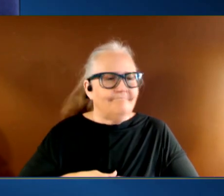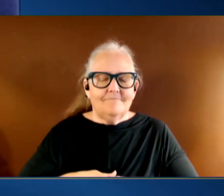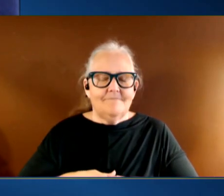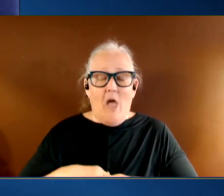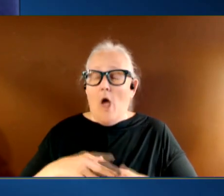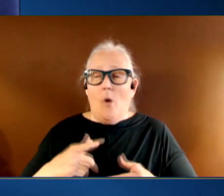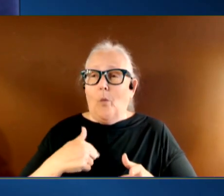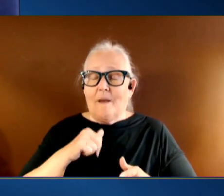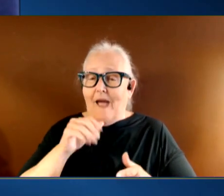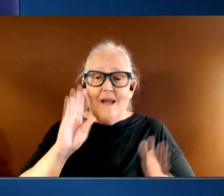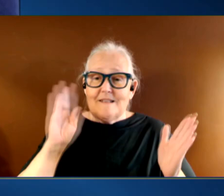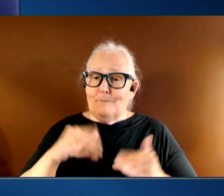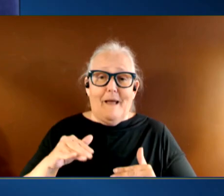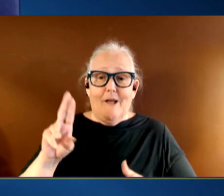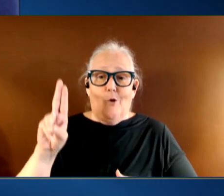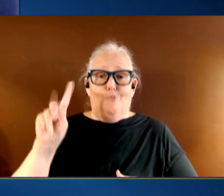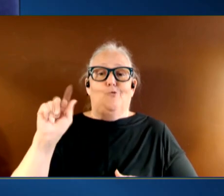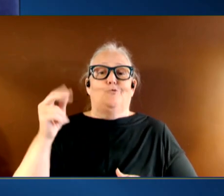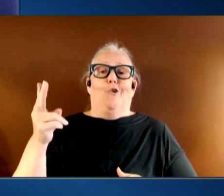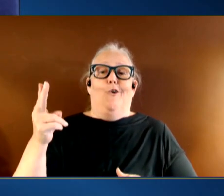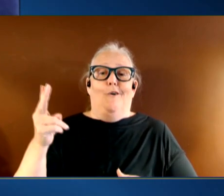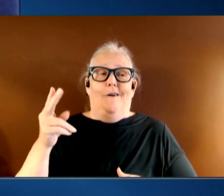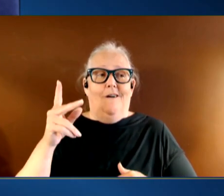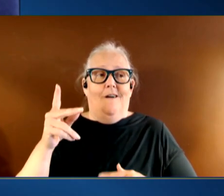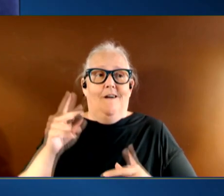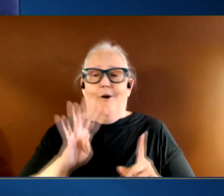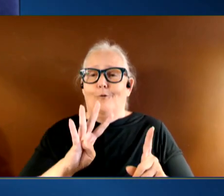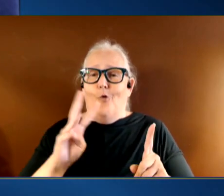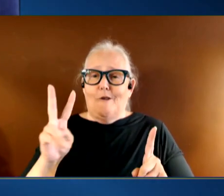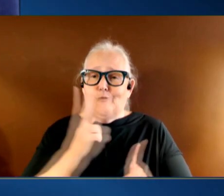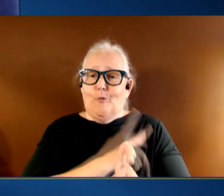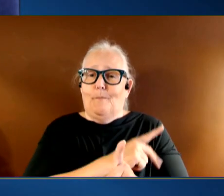Utah, that have 42 sickle cell patients on Medicaid say, "We really want to take care